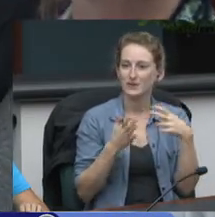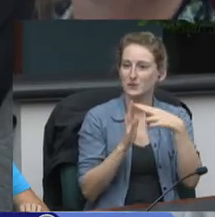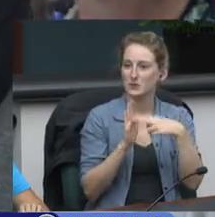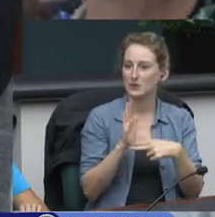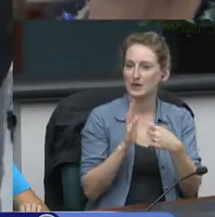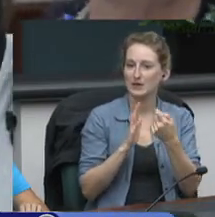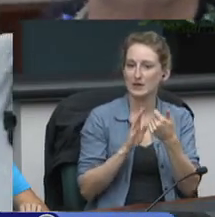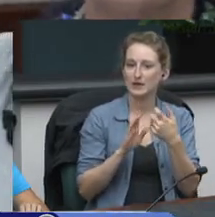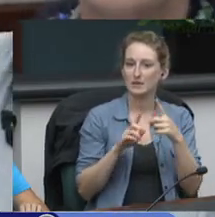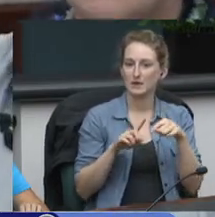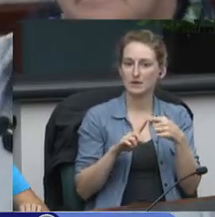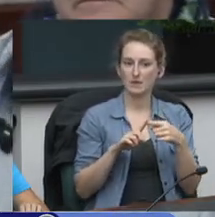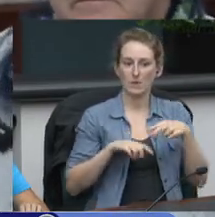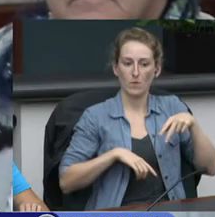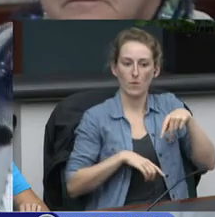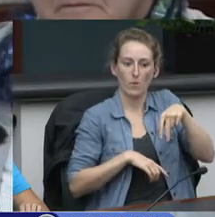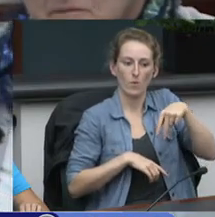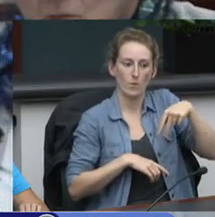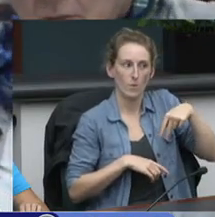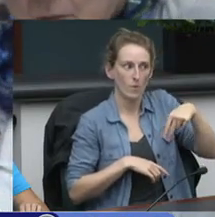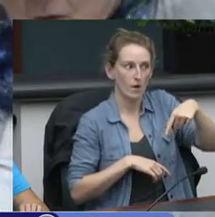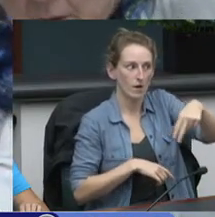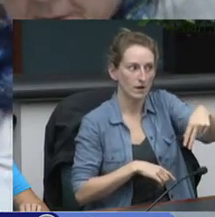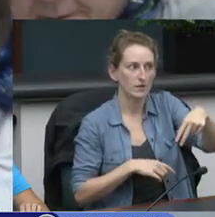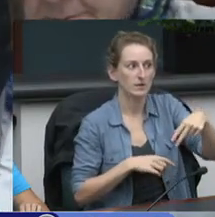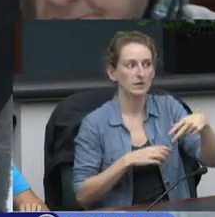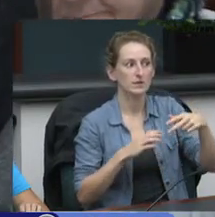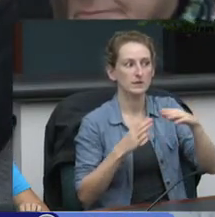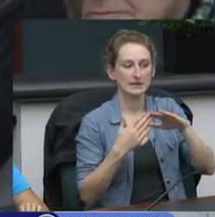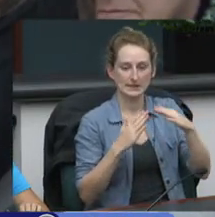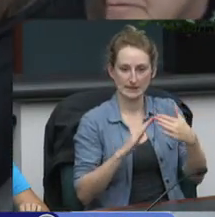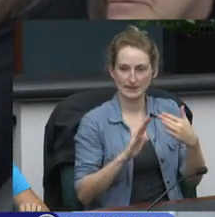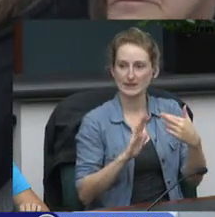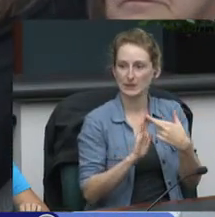Jeff speck who you know speaks at CNU all the time has wrote the book also